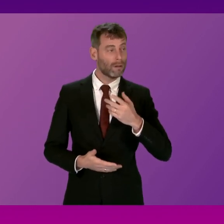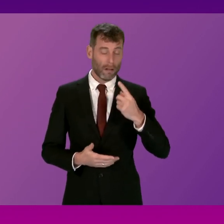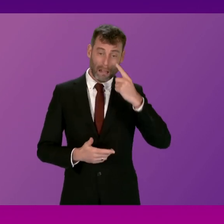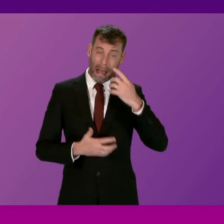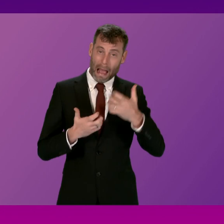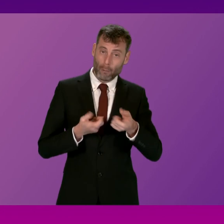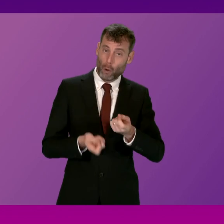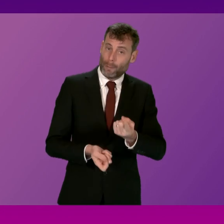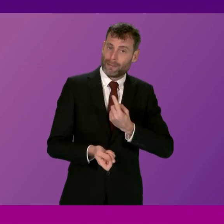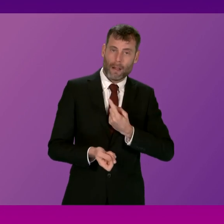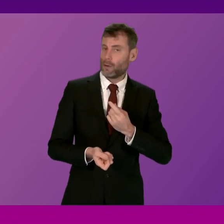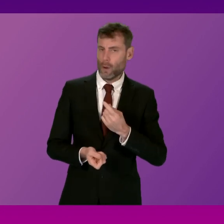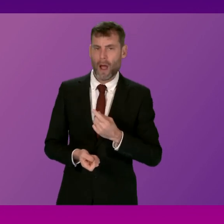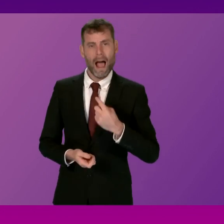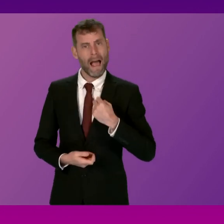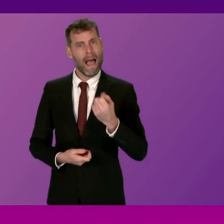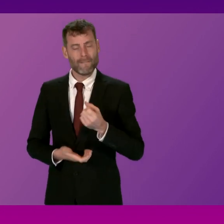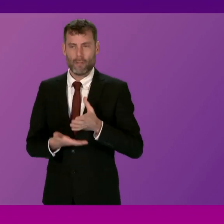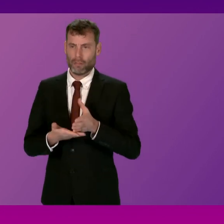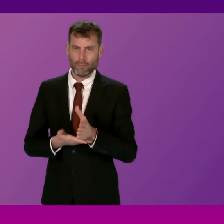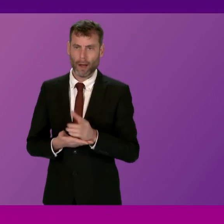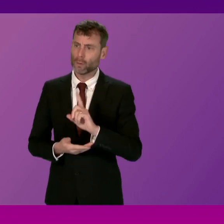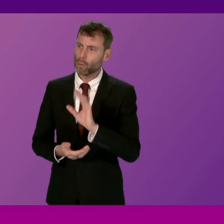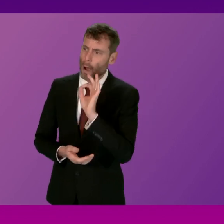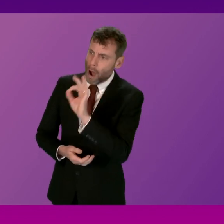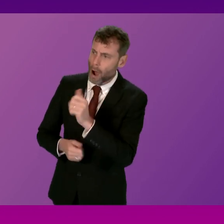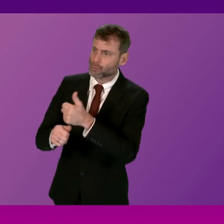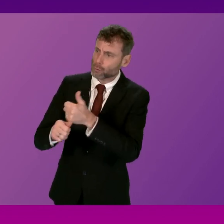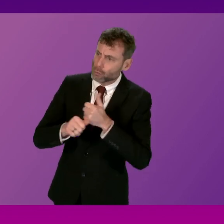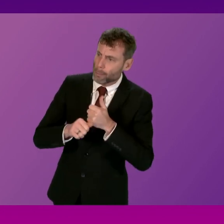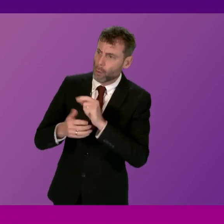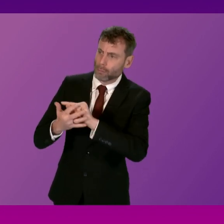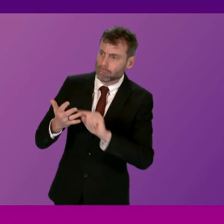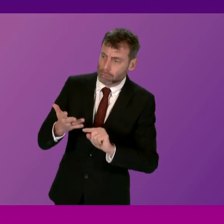having the right to practical assistance and support, and the right to lead an ordinary—or, indeed, an extraordinary—life.